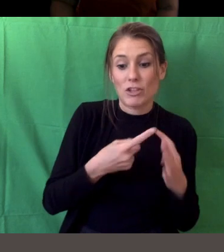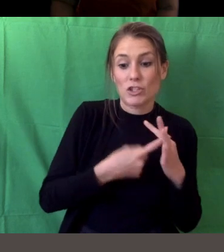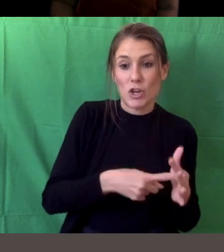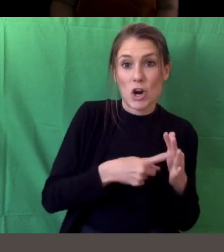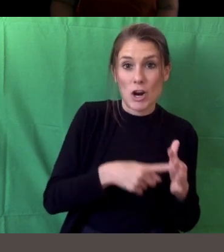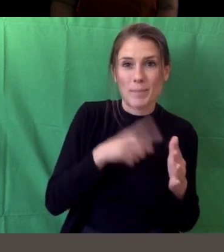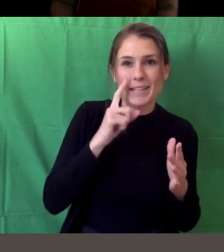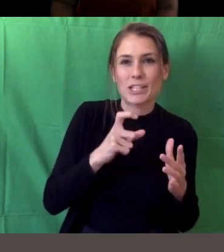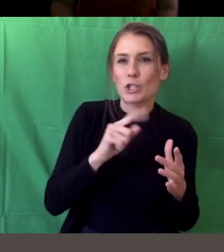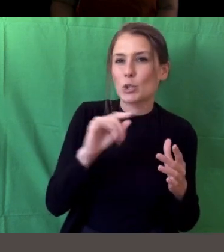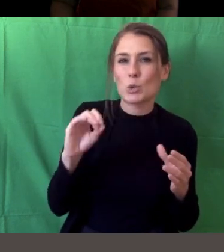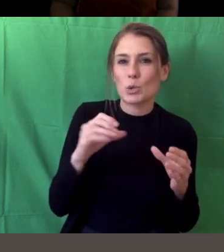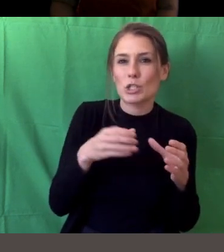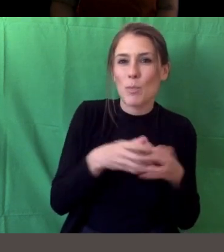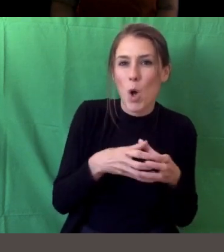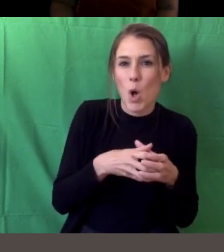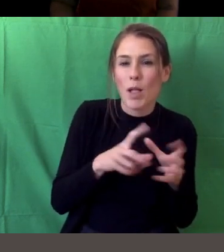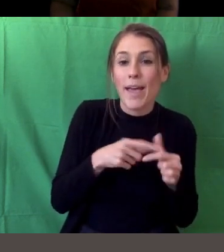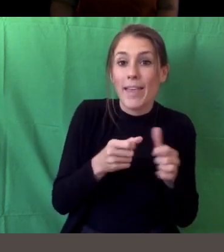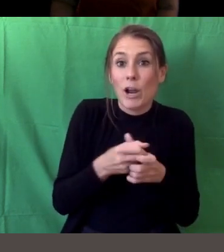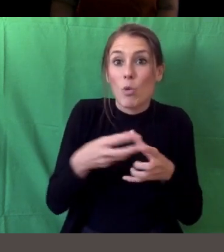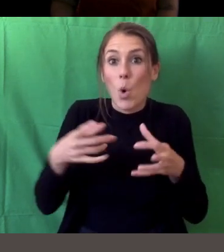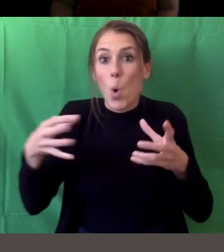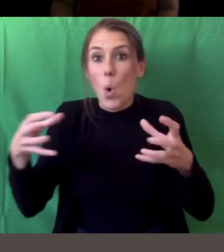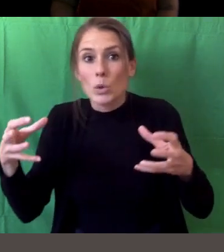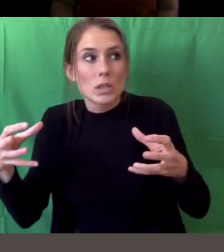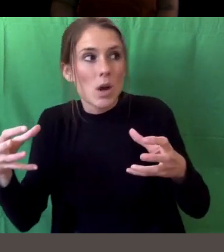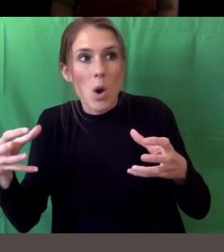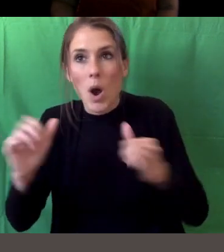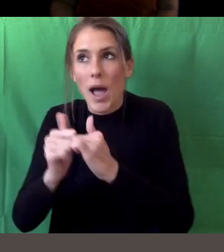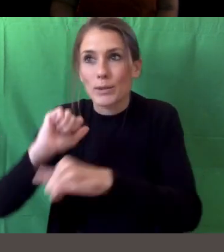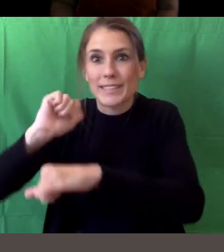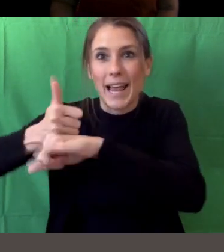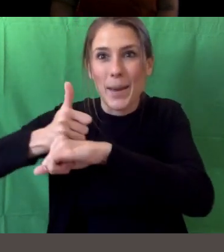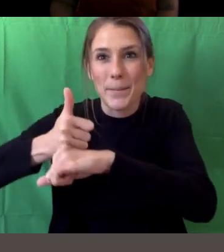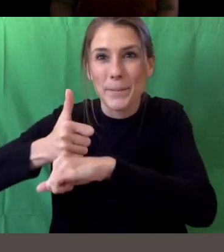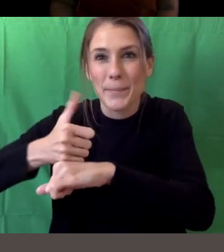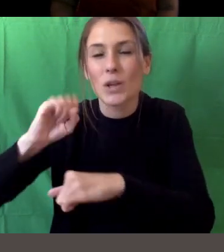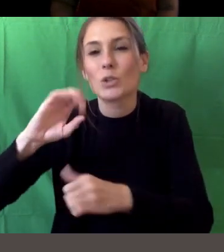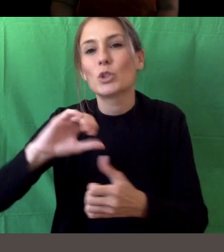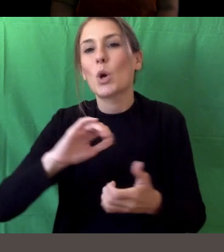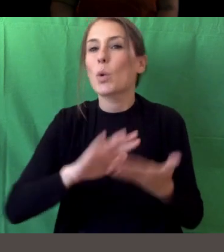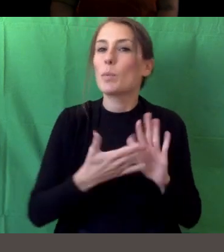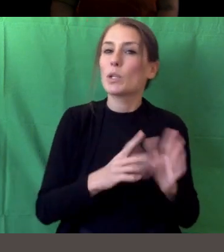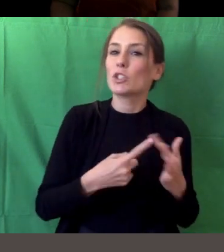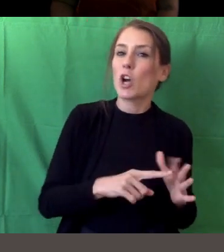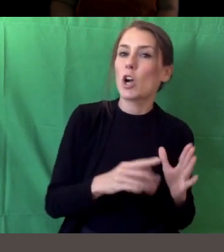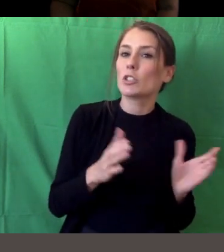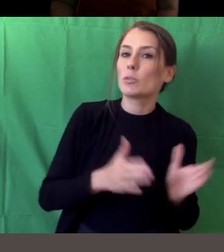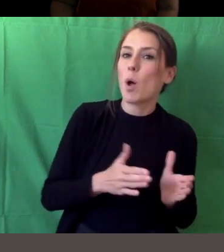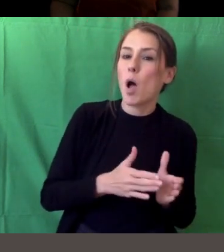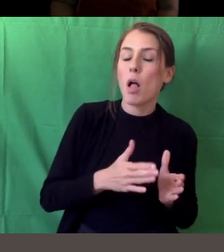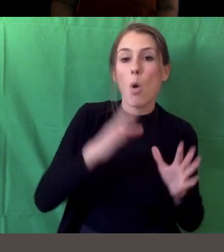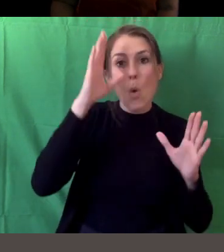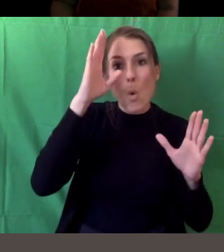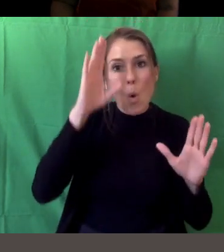And then by the time it grows, that also makes it a challenge. And so, you know, communities start small.